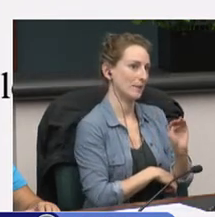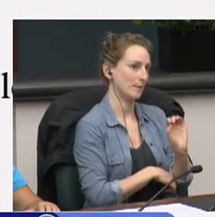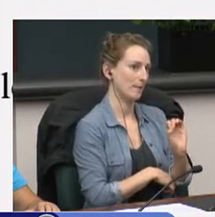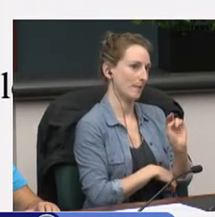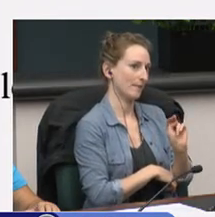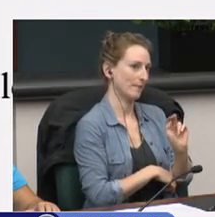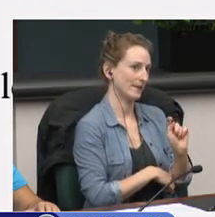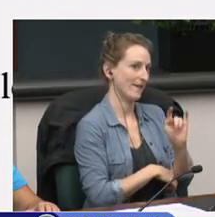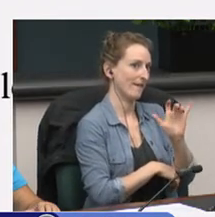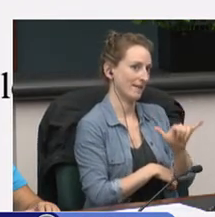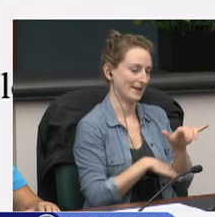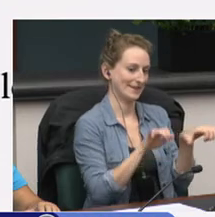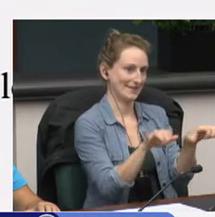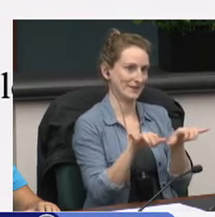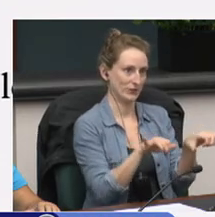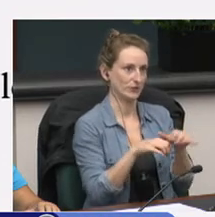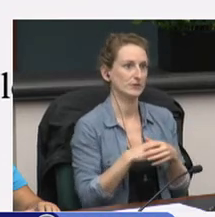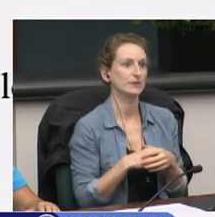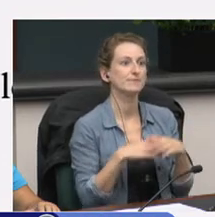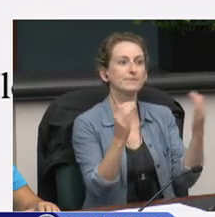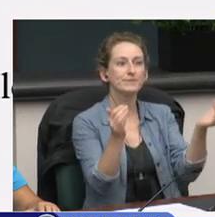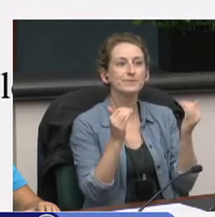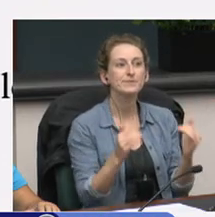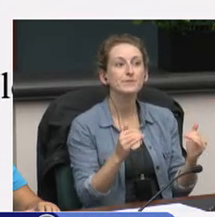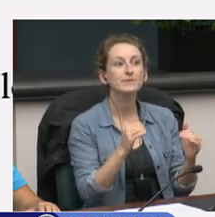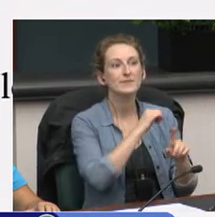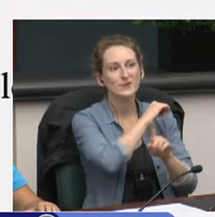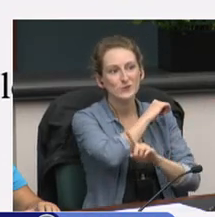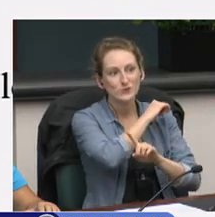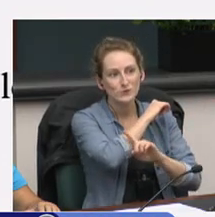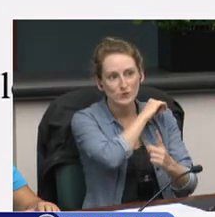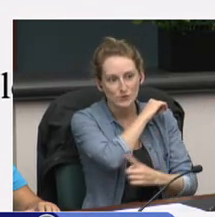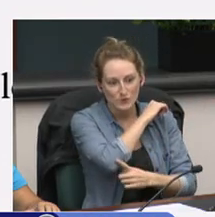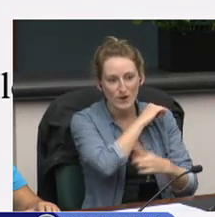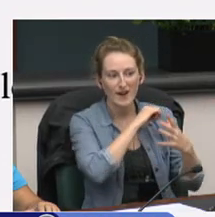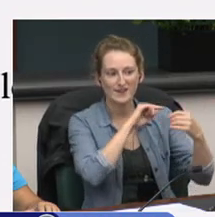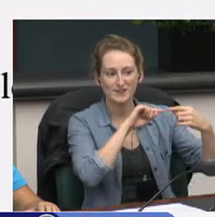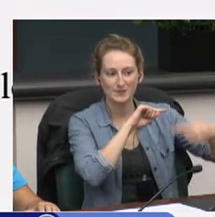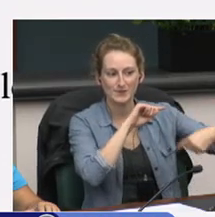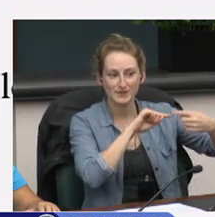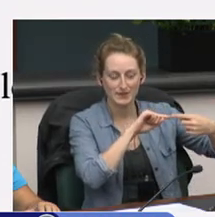refuse and recycling containers it's also important to point out the